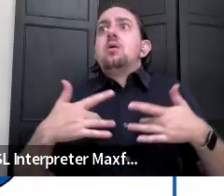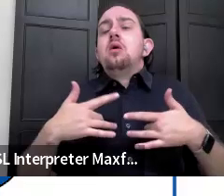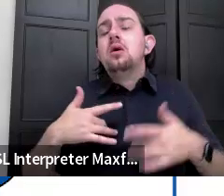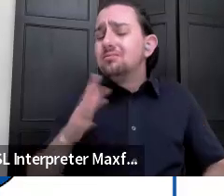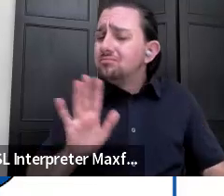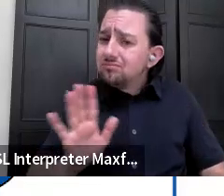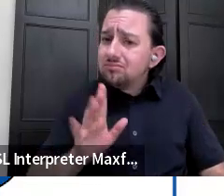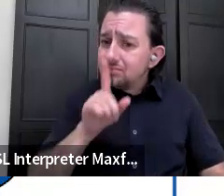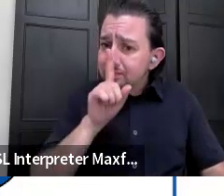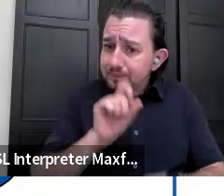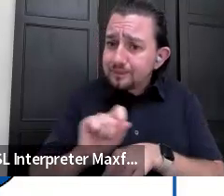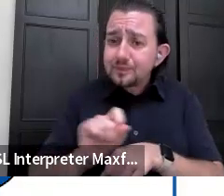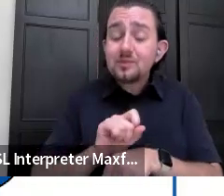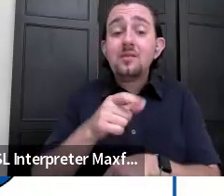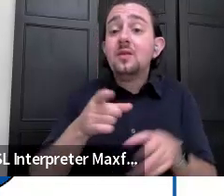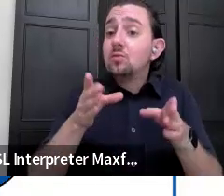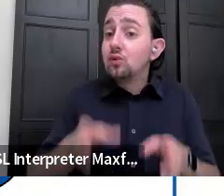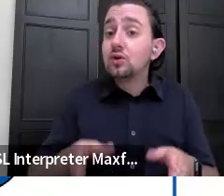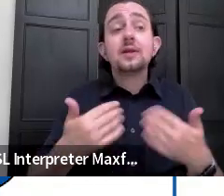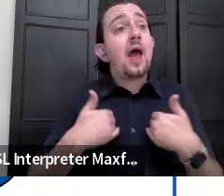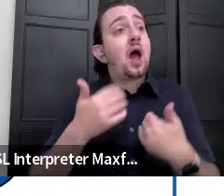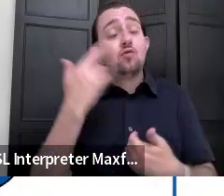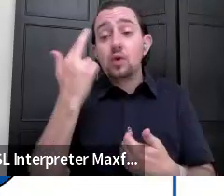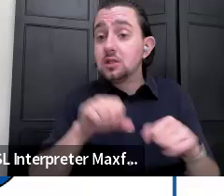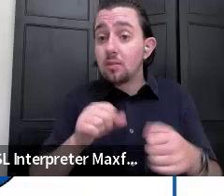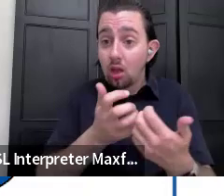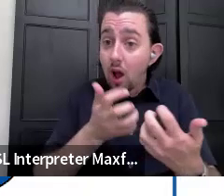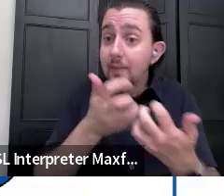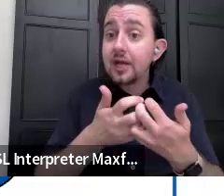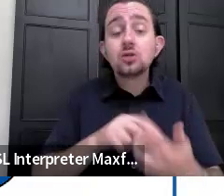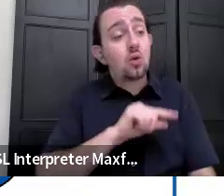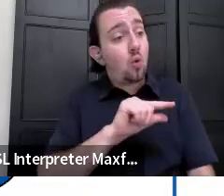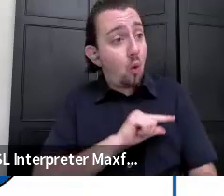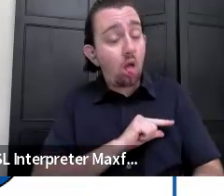qualified to perform the job, then they should be able to perform the job.